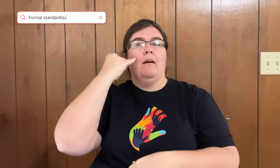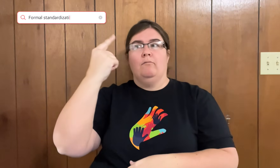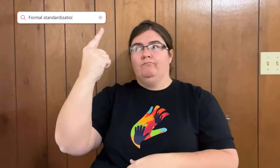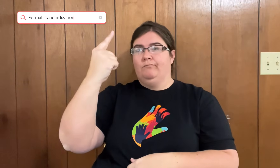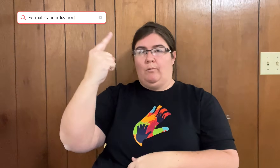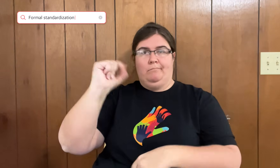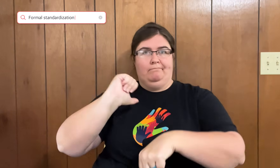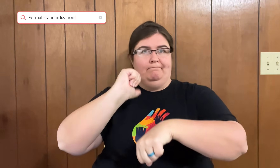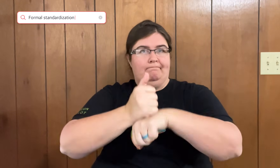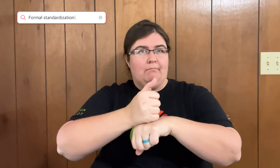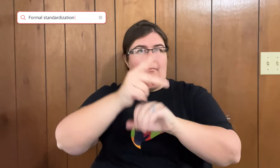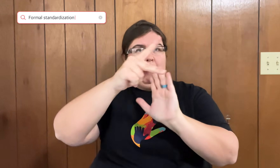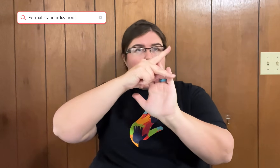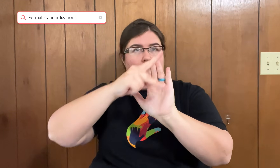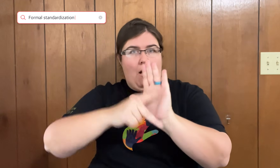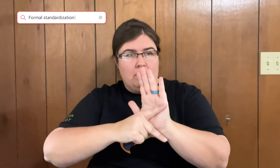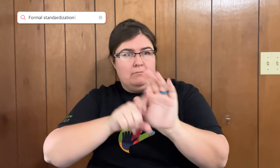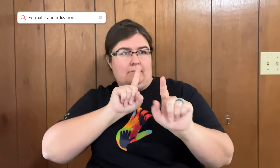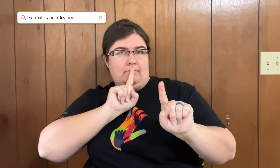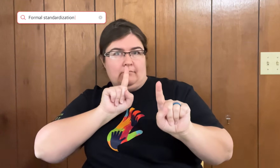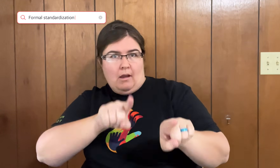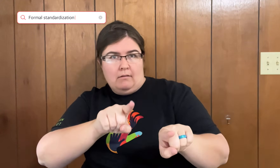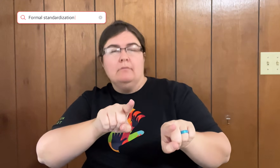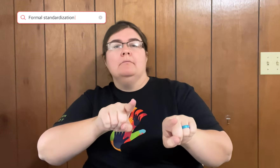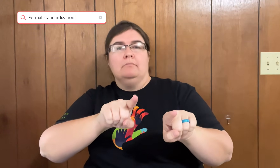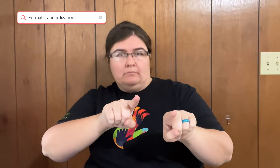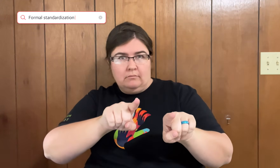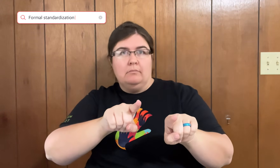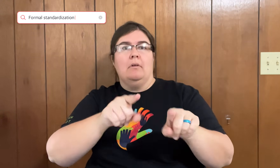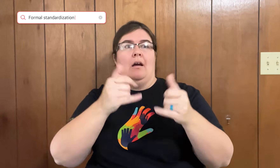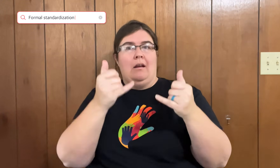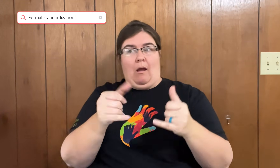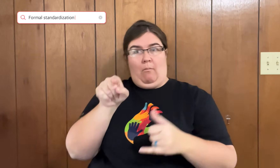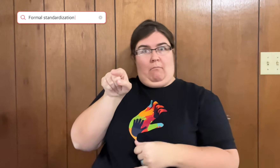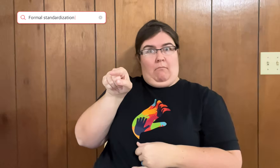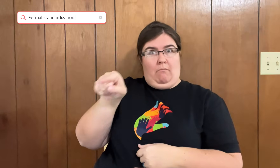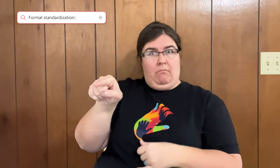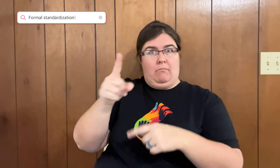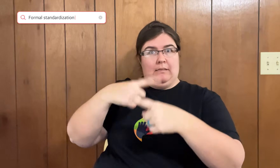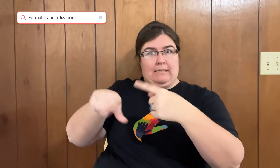Formal Standardization is when someone sets up through policy or order one sign language